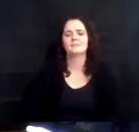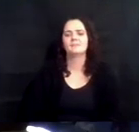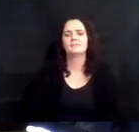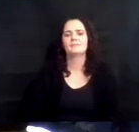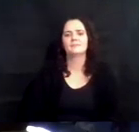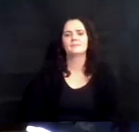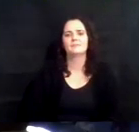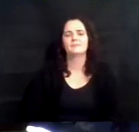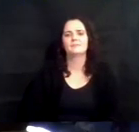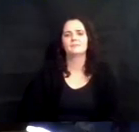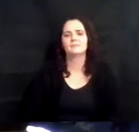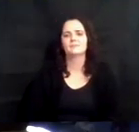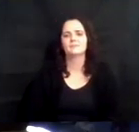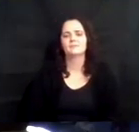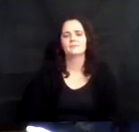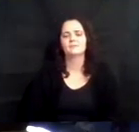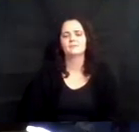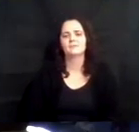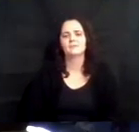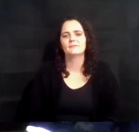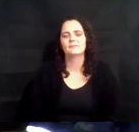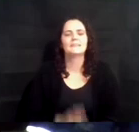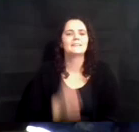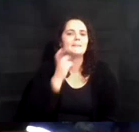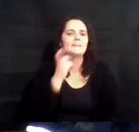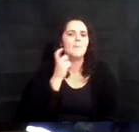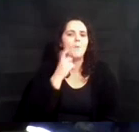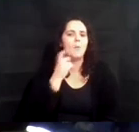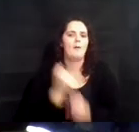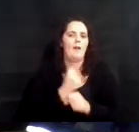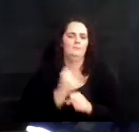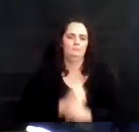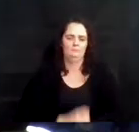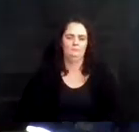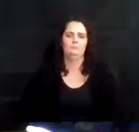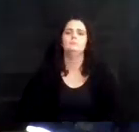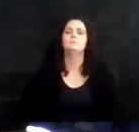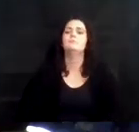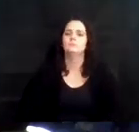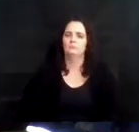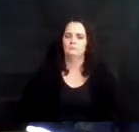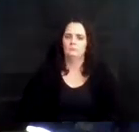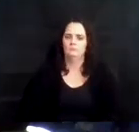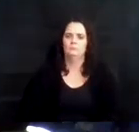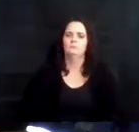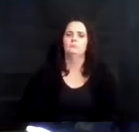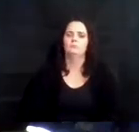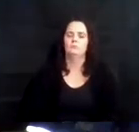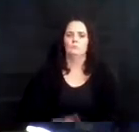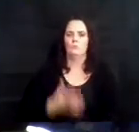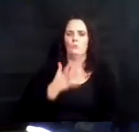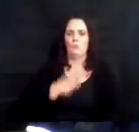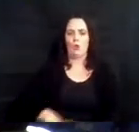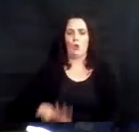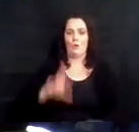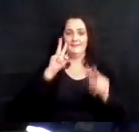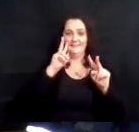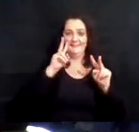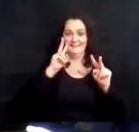Alright, one of the things we want is we want to see all of the structure of the making.